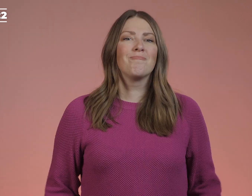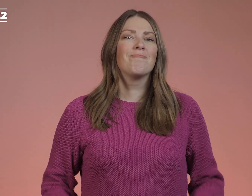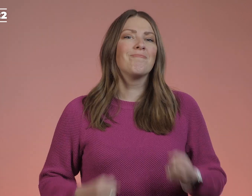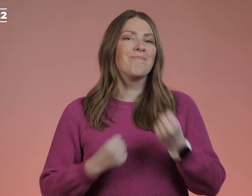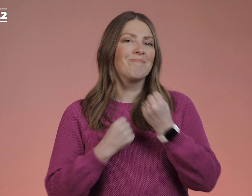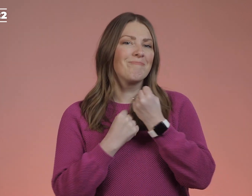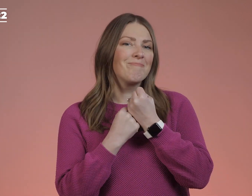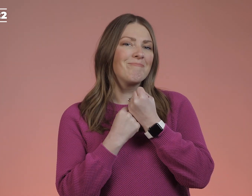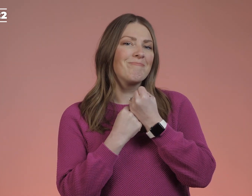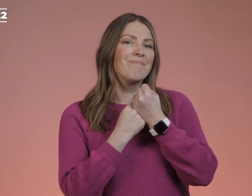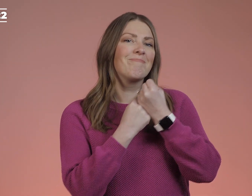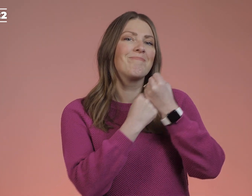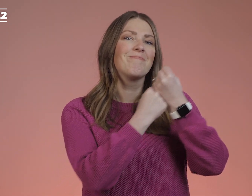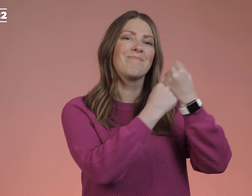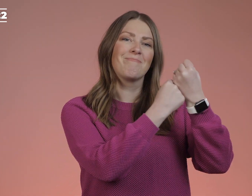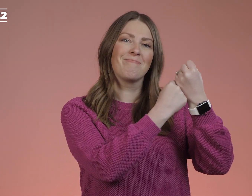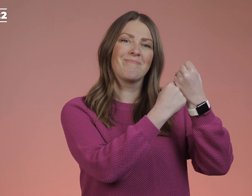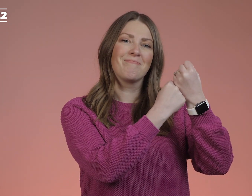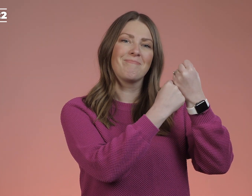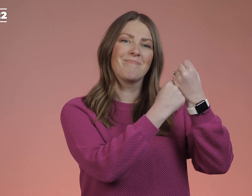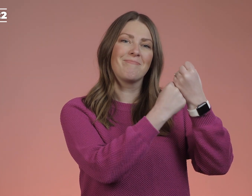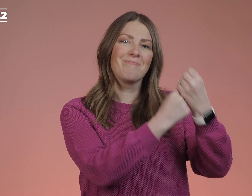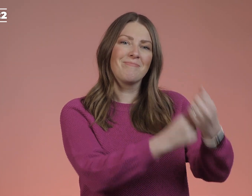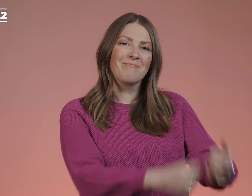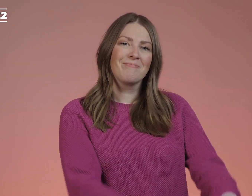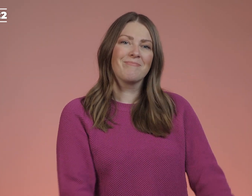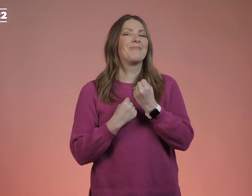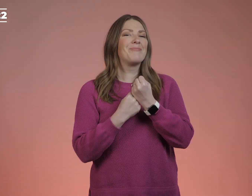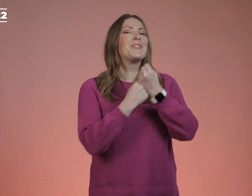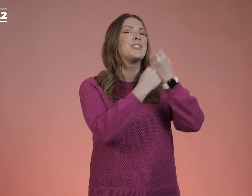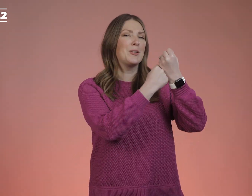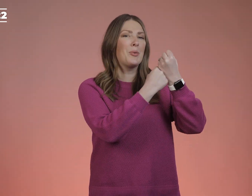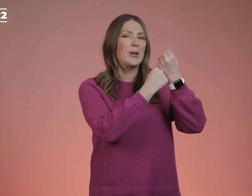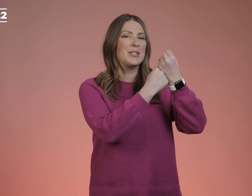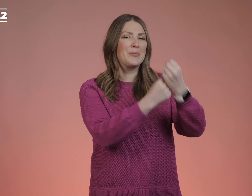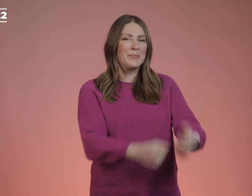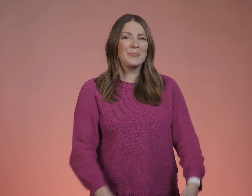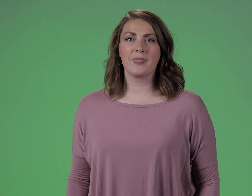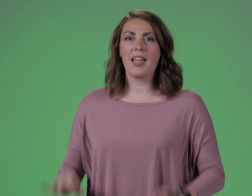your non-dominant hand supporting it. Support.